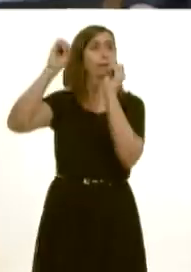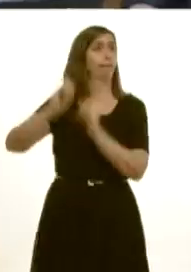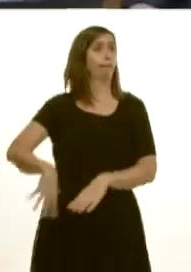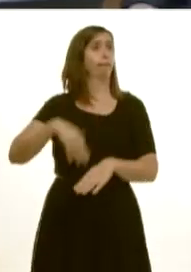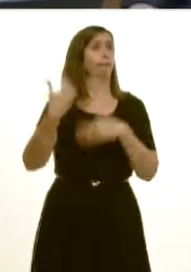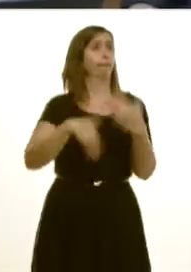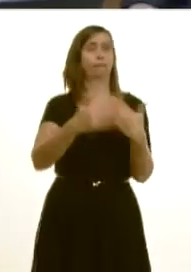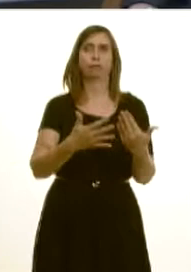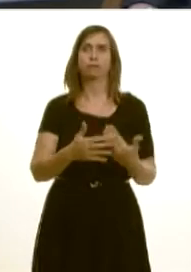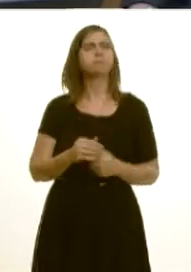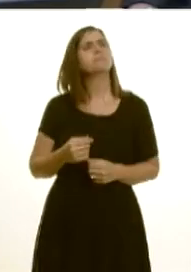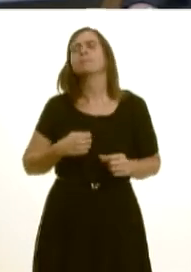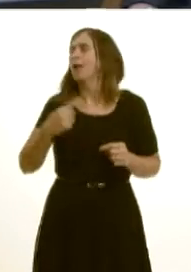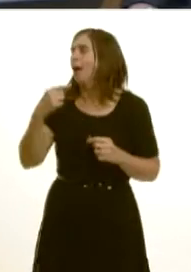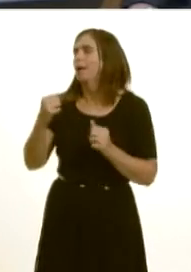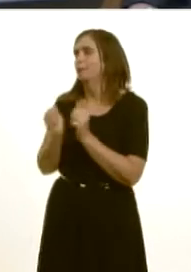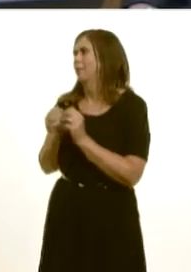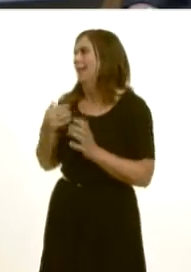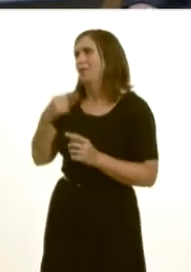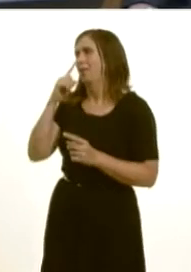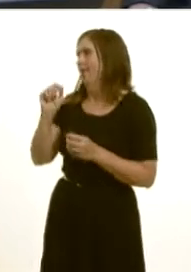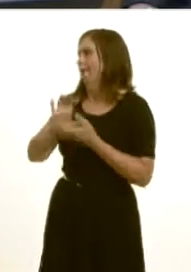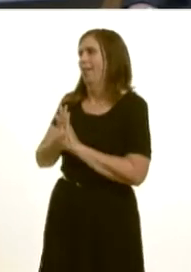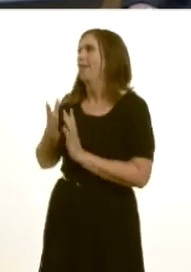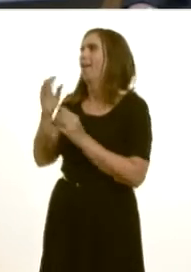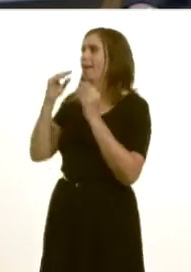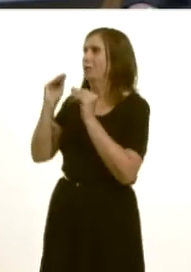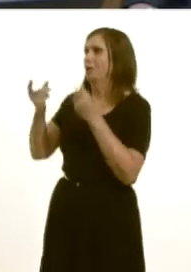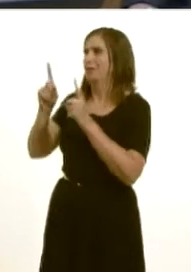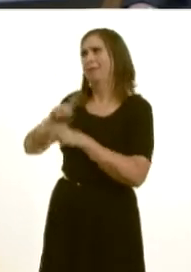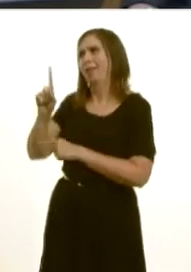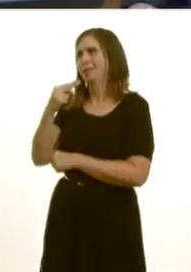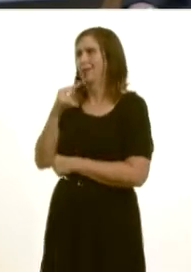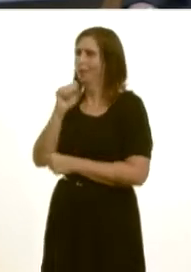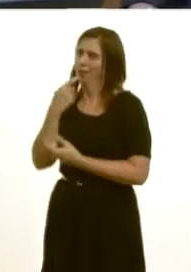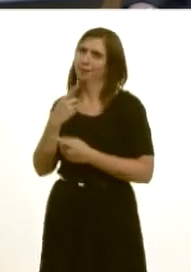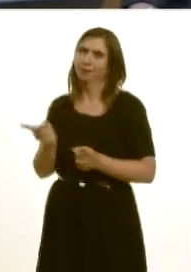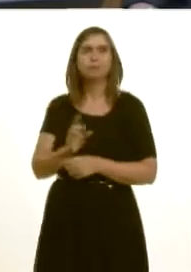be making a statement on this later this afternoon. Kirsty Williams: The question is, First Minister: